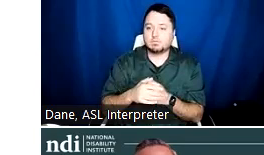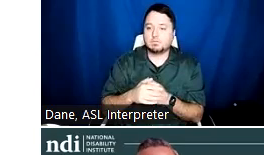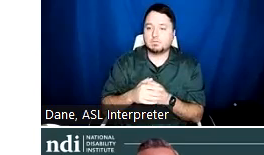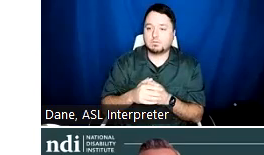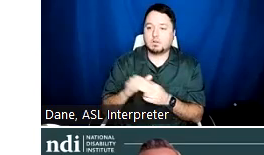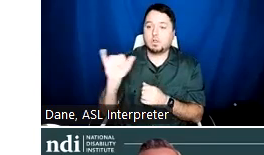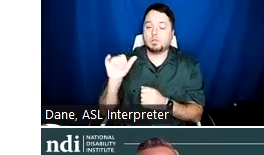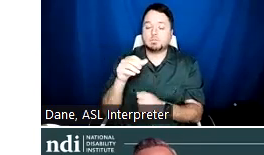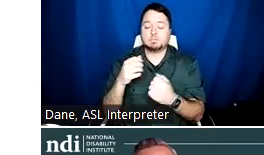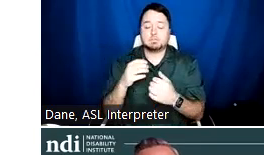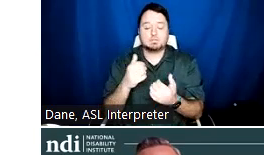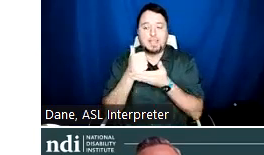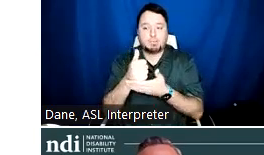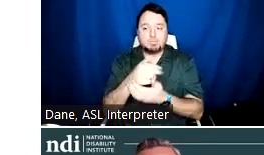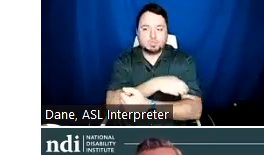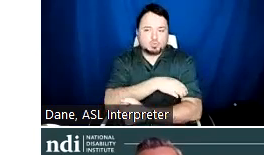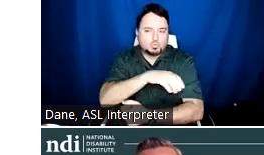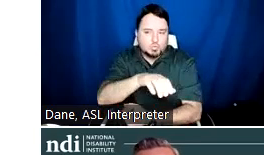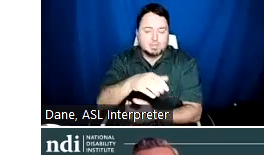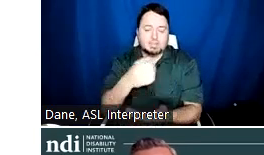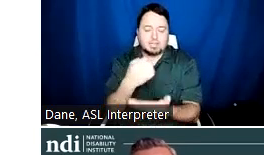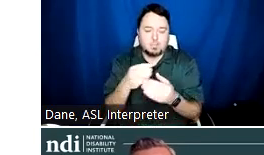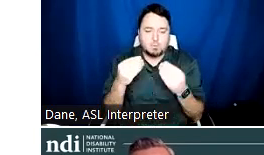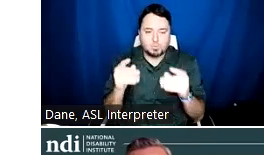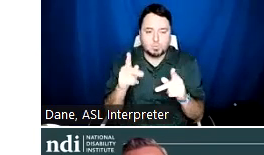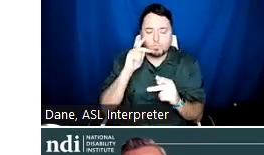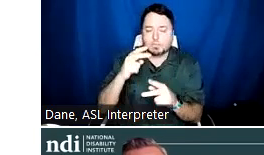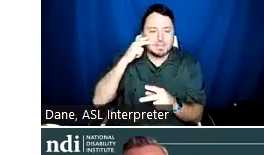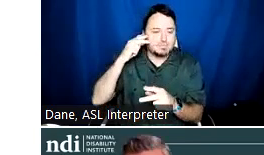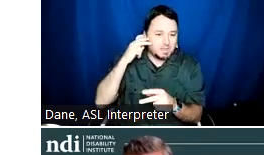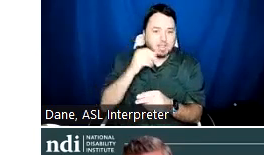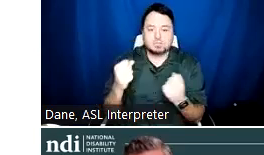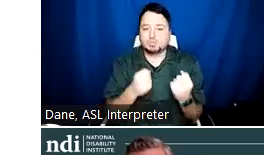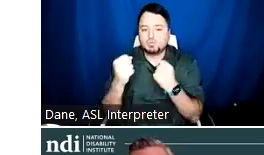Economic Opportunity for Native Americans and Strengthening Tribal Colleges and Universities.